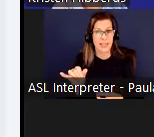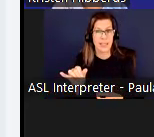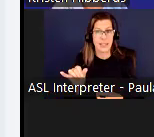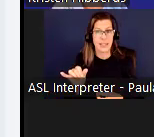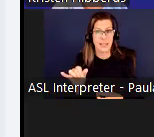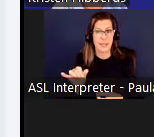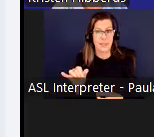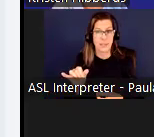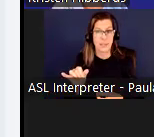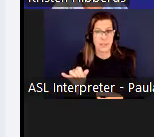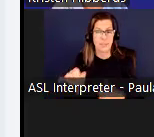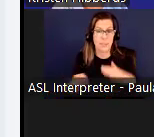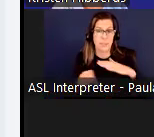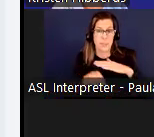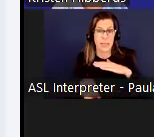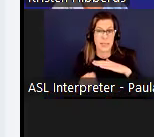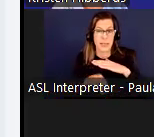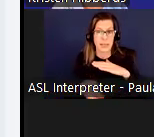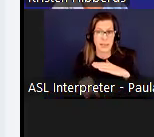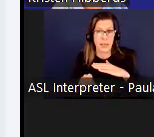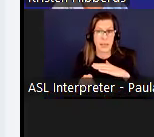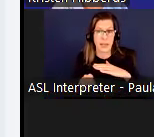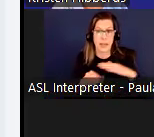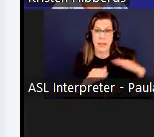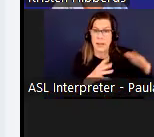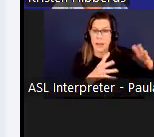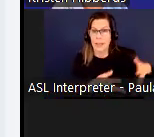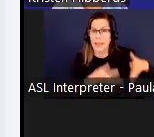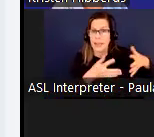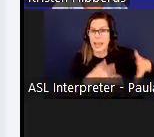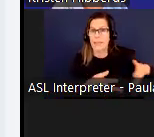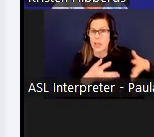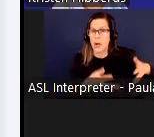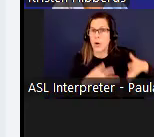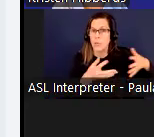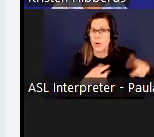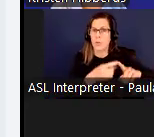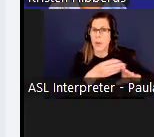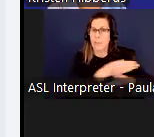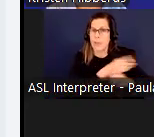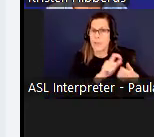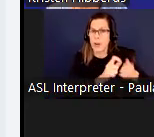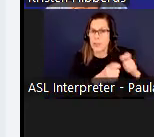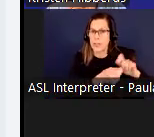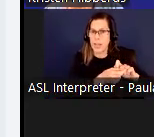leftover from before the change to the investigations of of allegations of